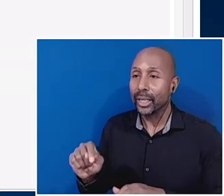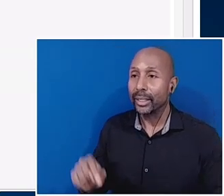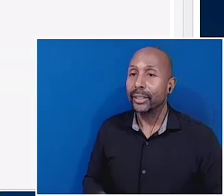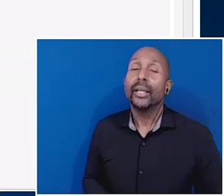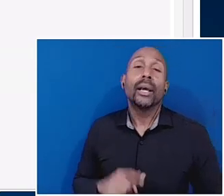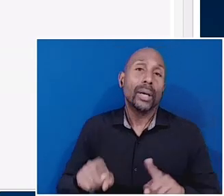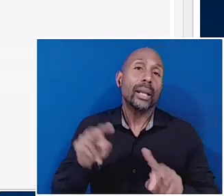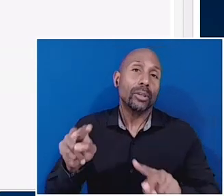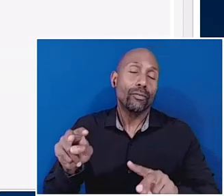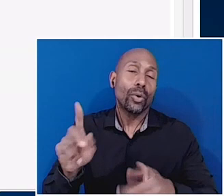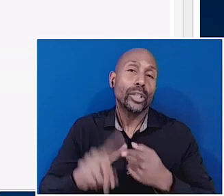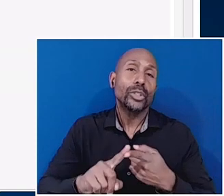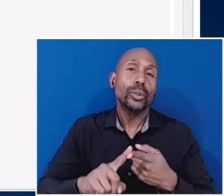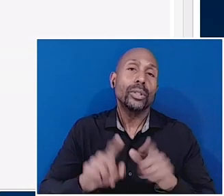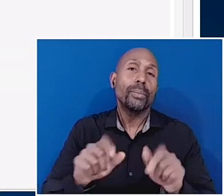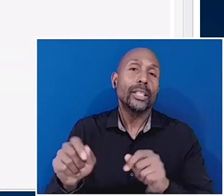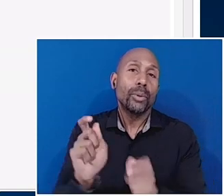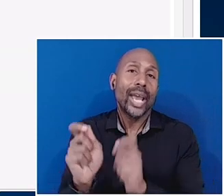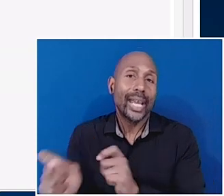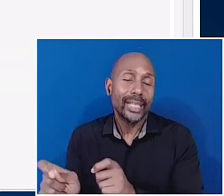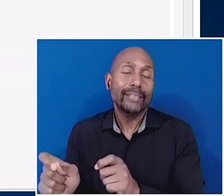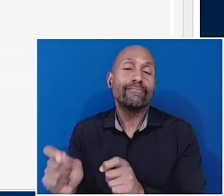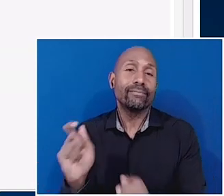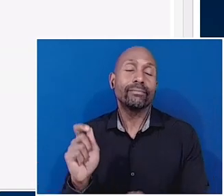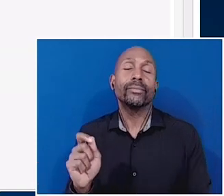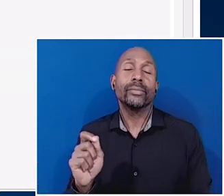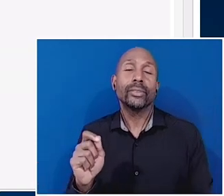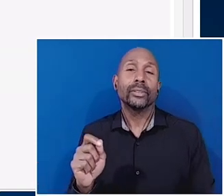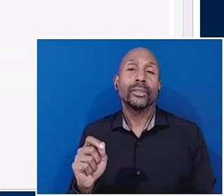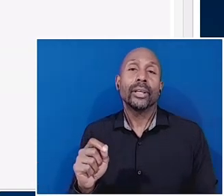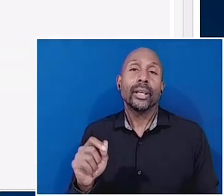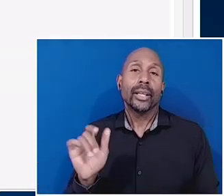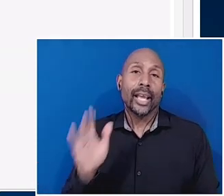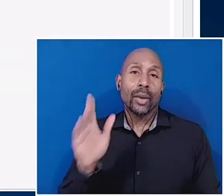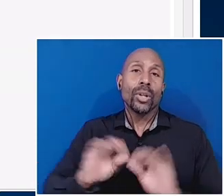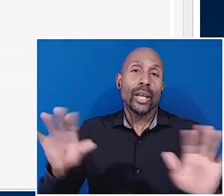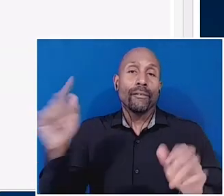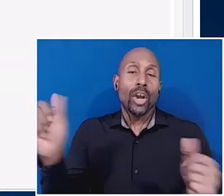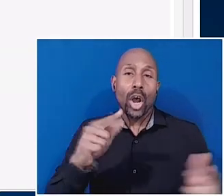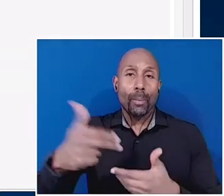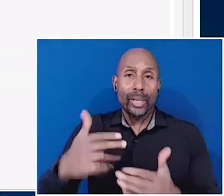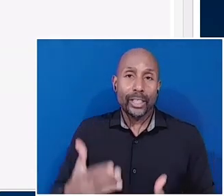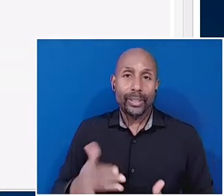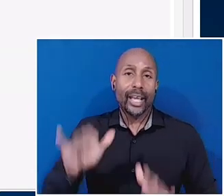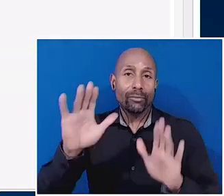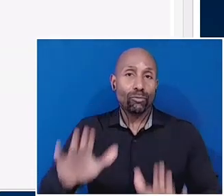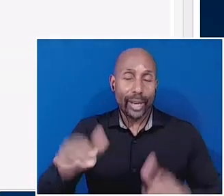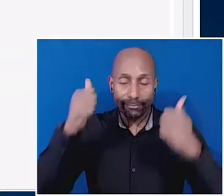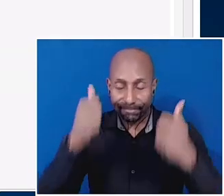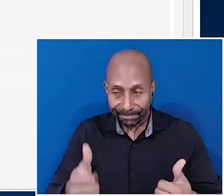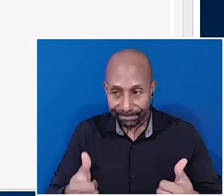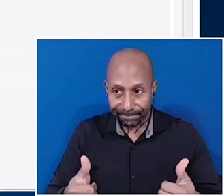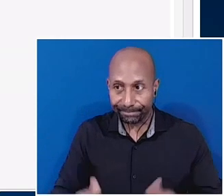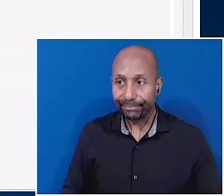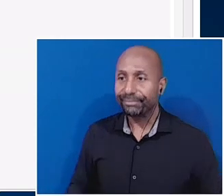Thank you. Thank you, Barmak. Michale, your hands up. I just looking at the time and candidly